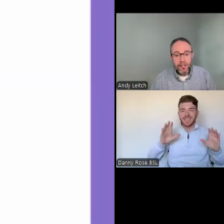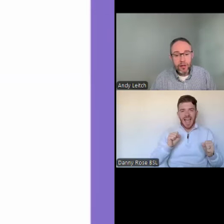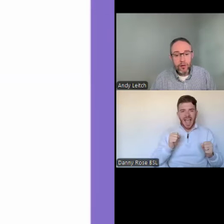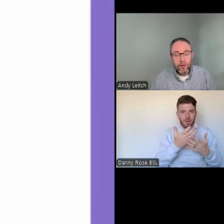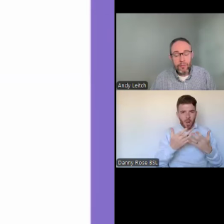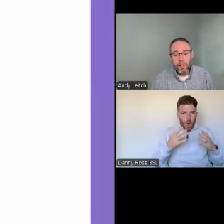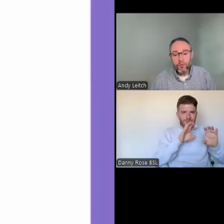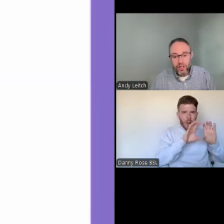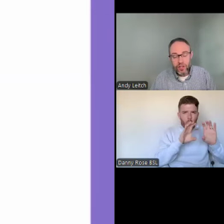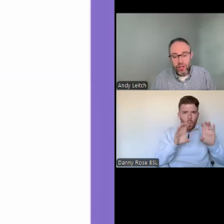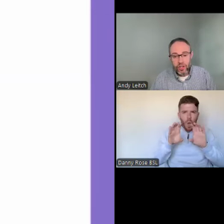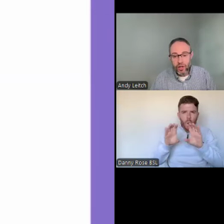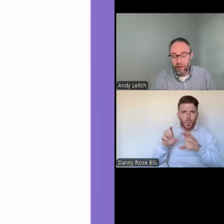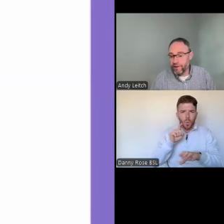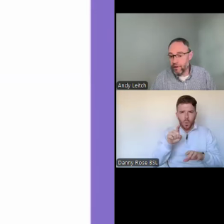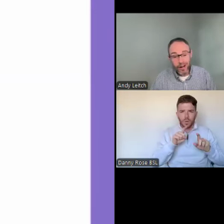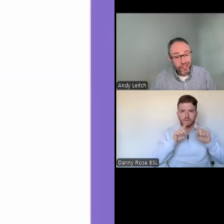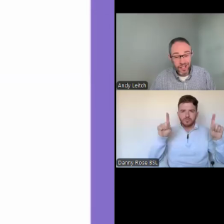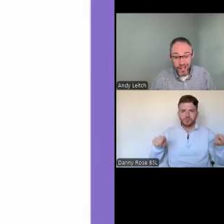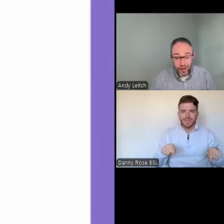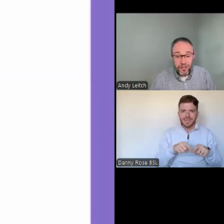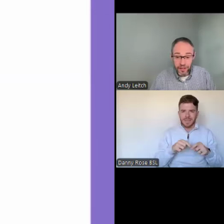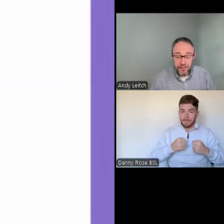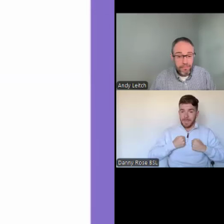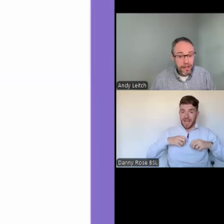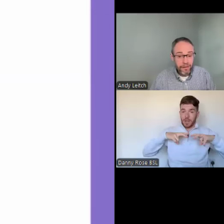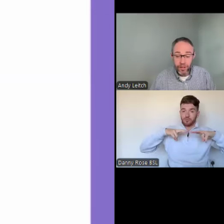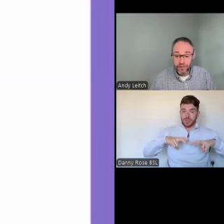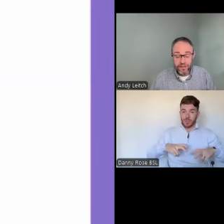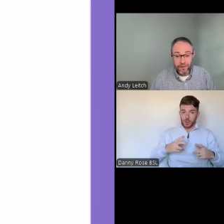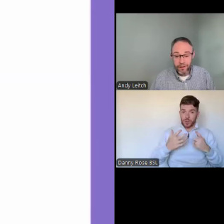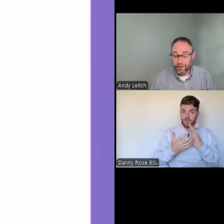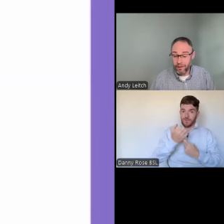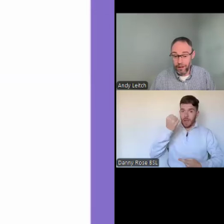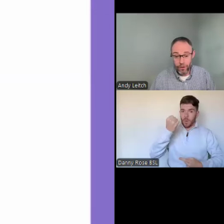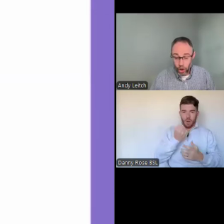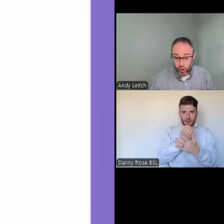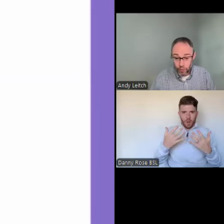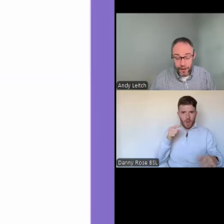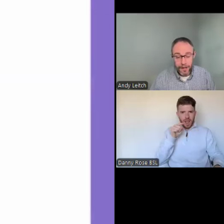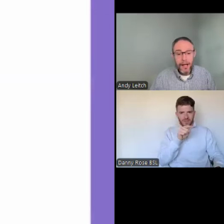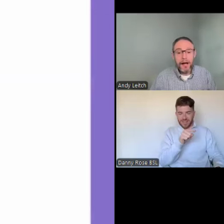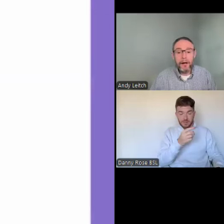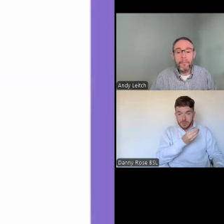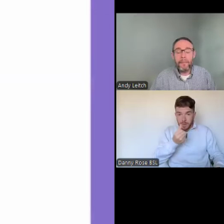In my research, I found there are actually loads of these, many of which I've never heard of.